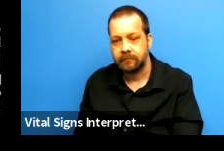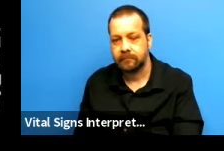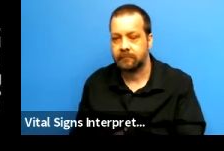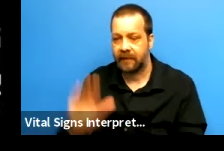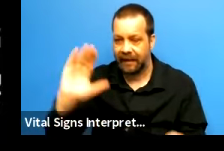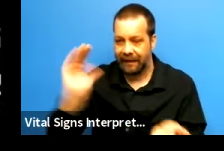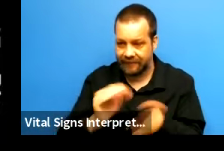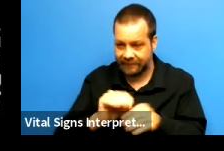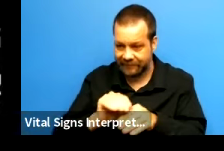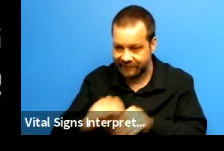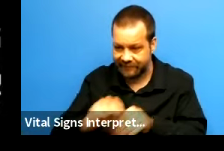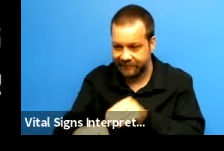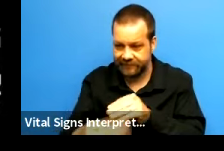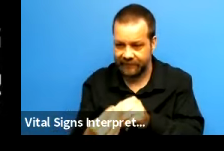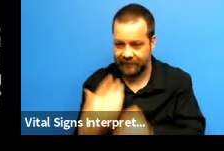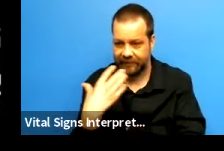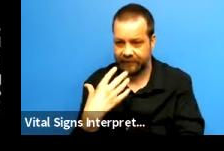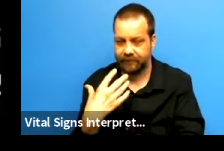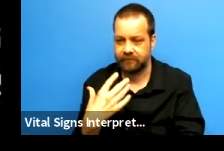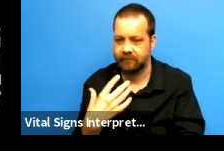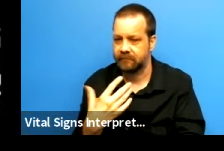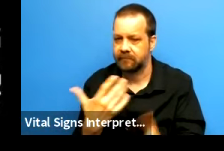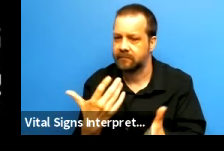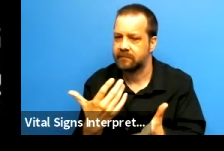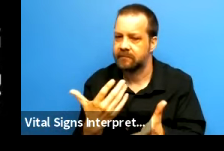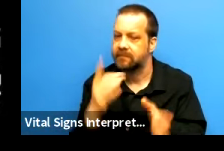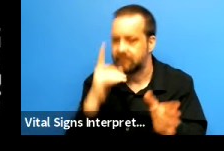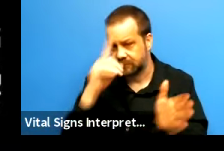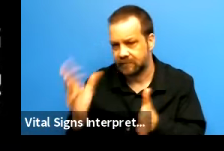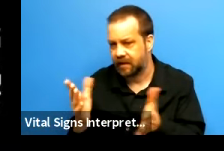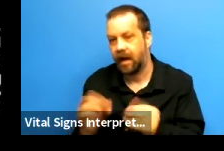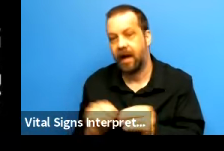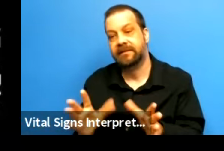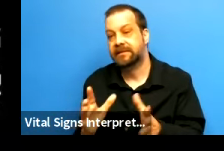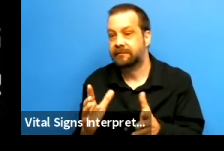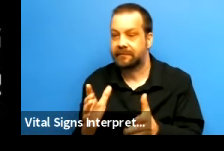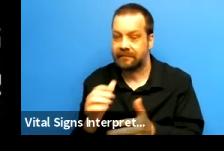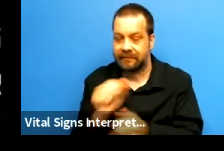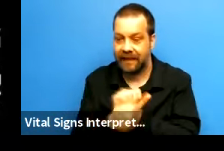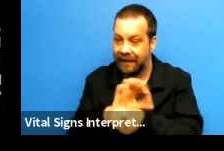Think about the hand washing, making that— there's a great point. I carry it on me.